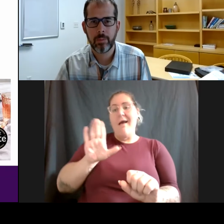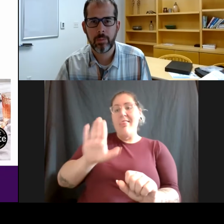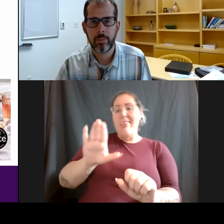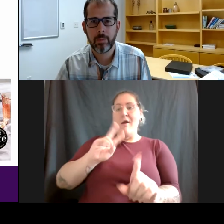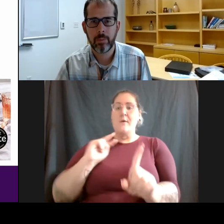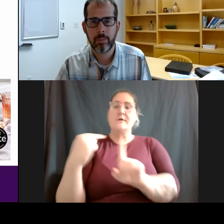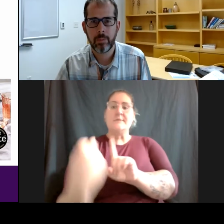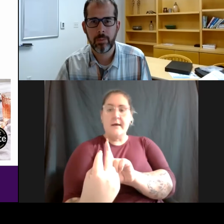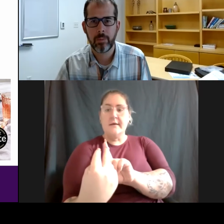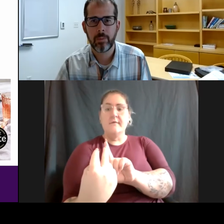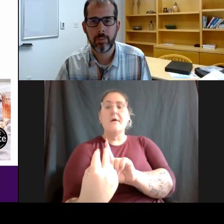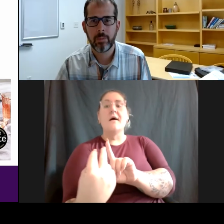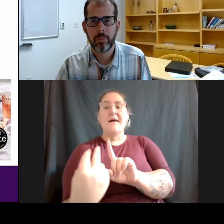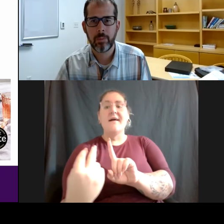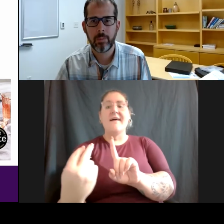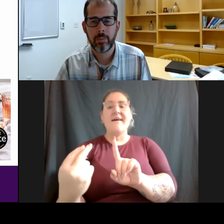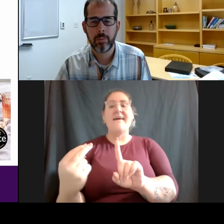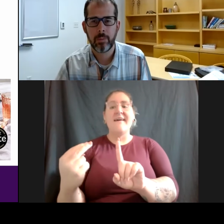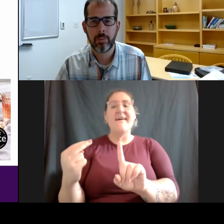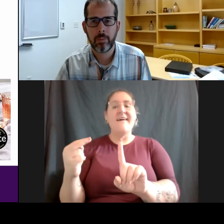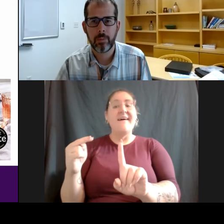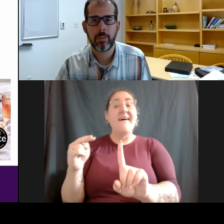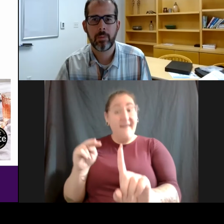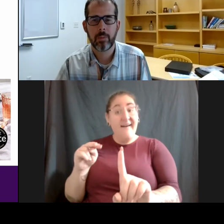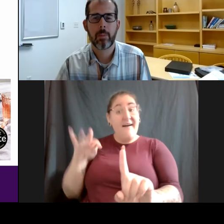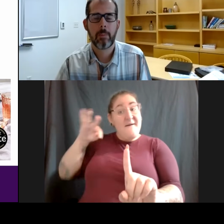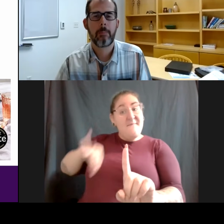and then gently introduce the benefits of designing with accessibility in mind and how